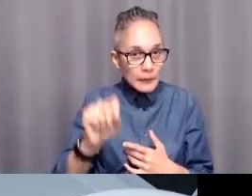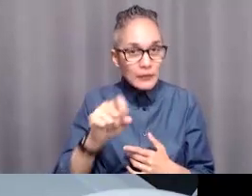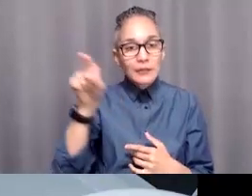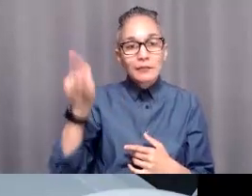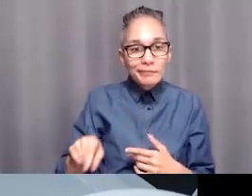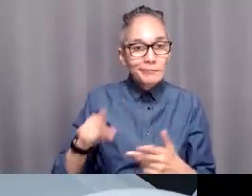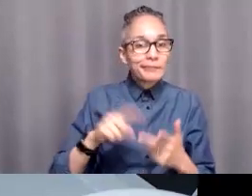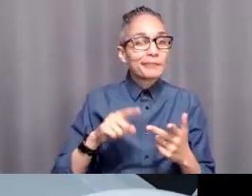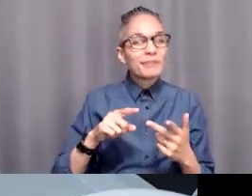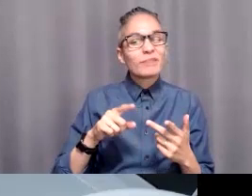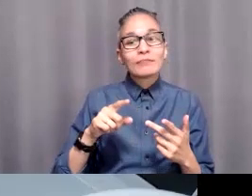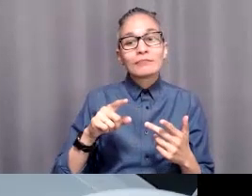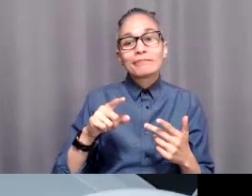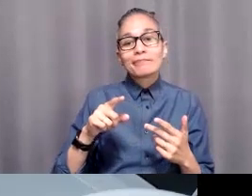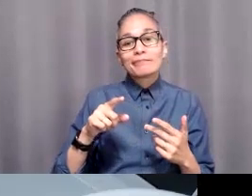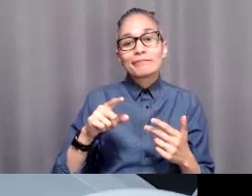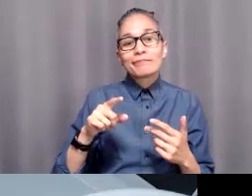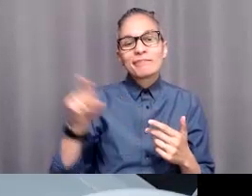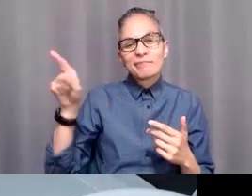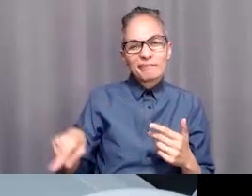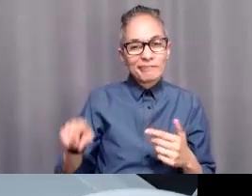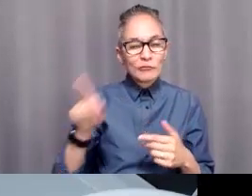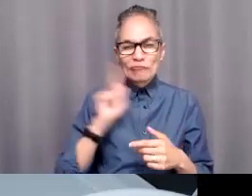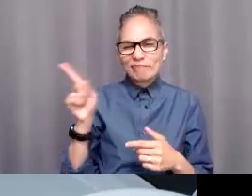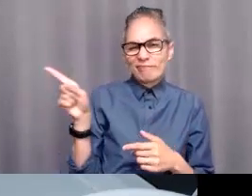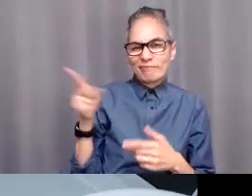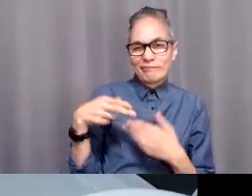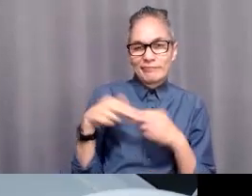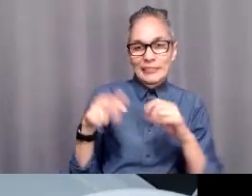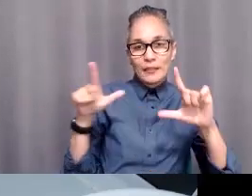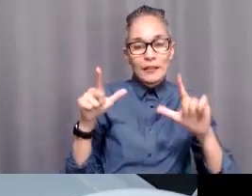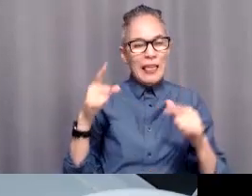I want you to think about what you are already doing in your online